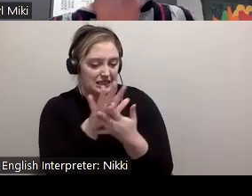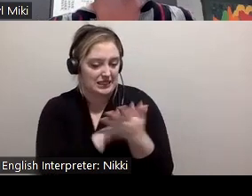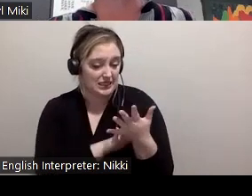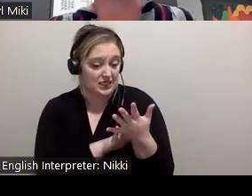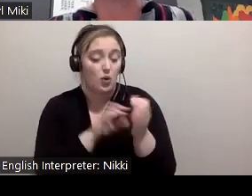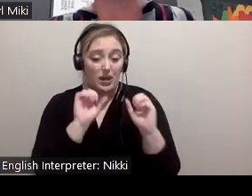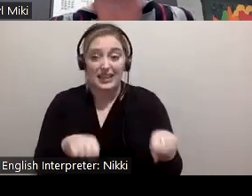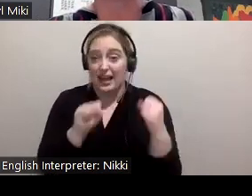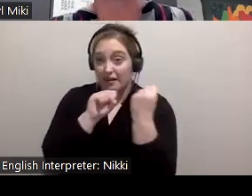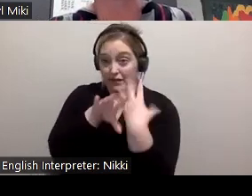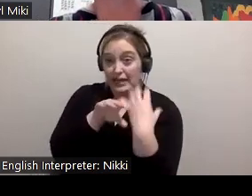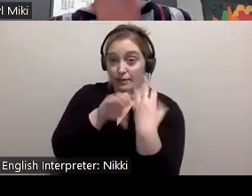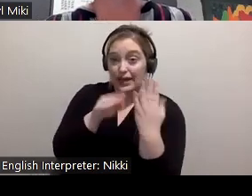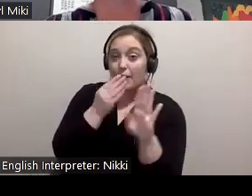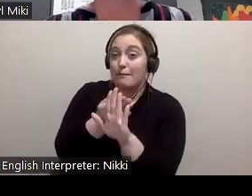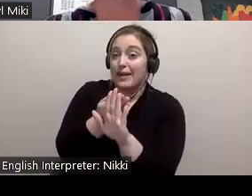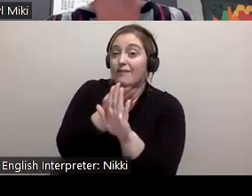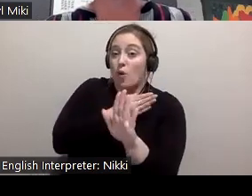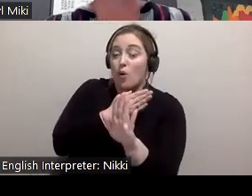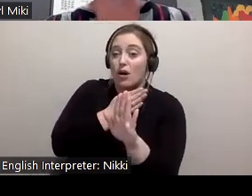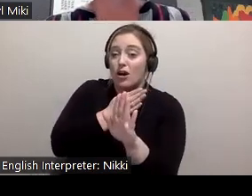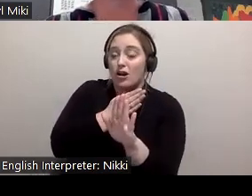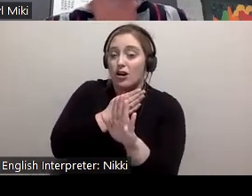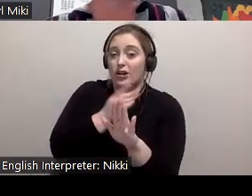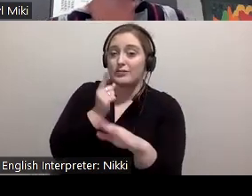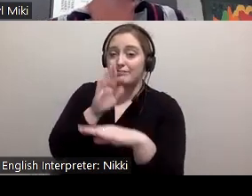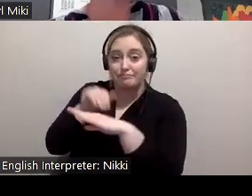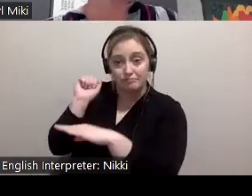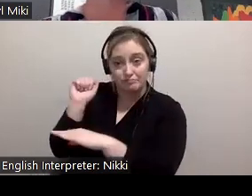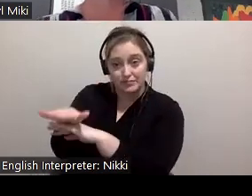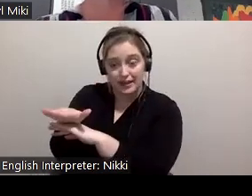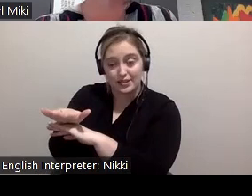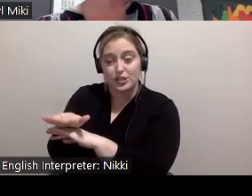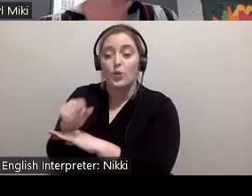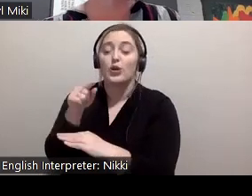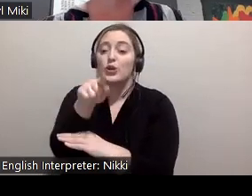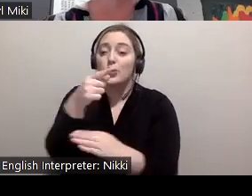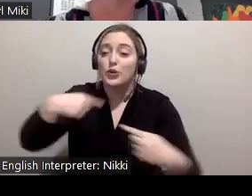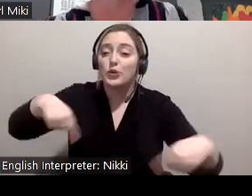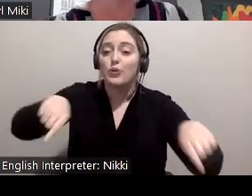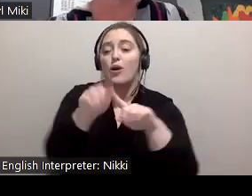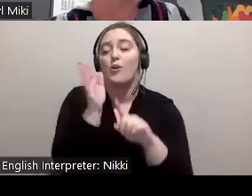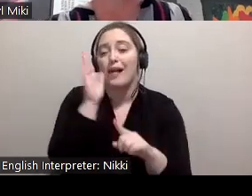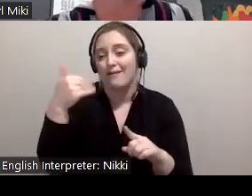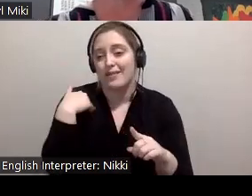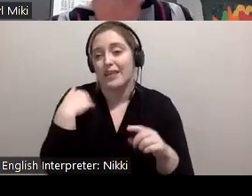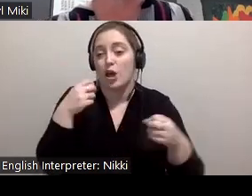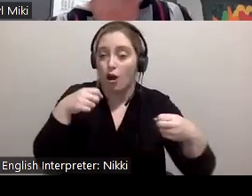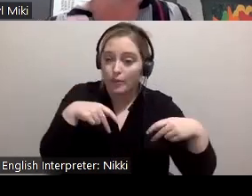before you submit the application and that way that gives you an opportunity to kind of work a little bit more